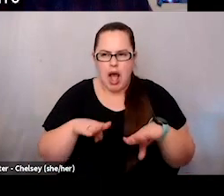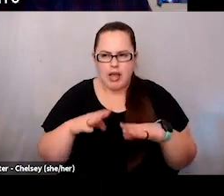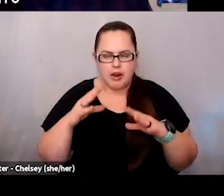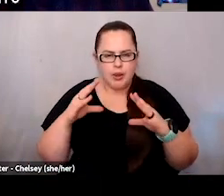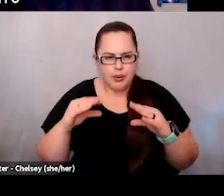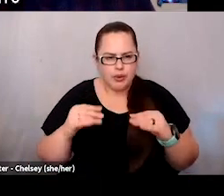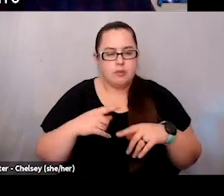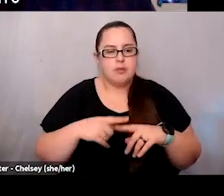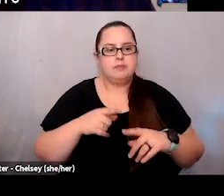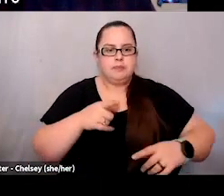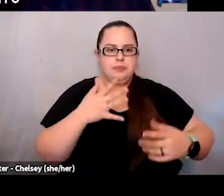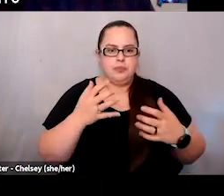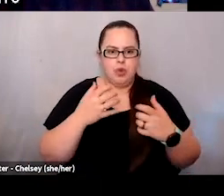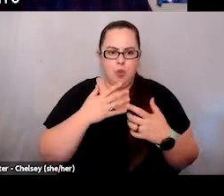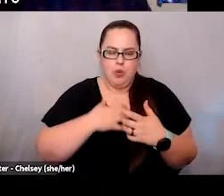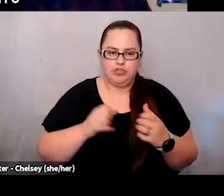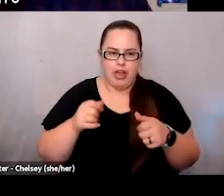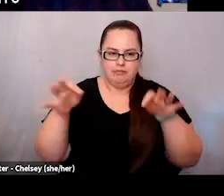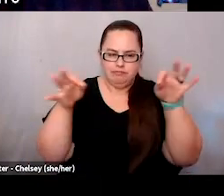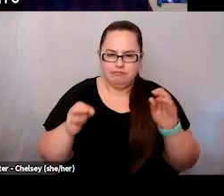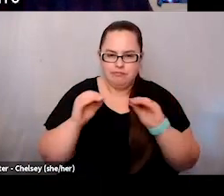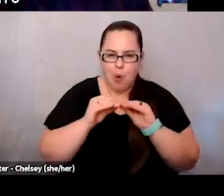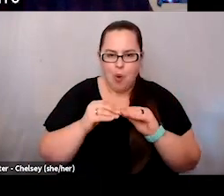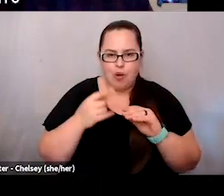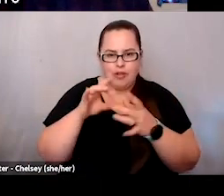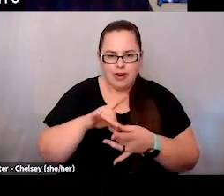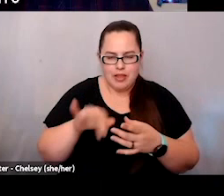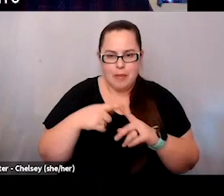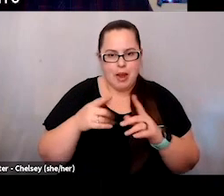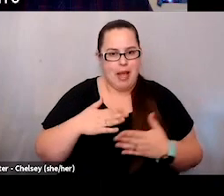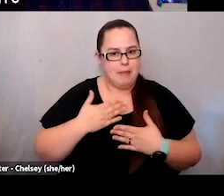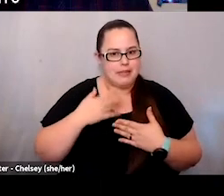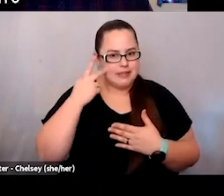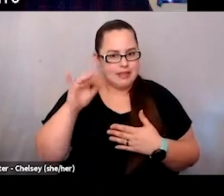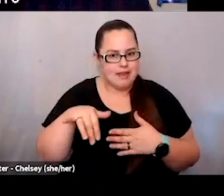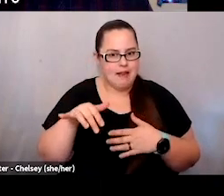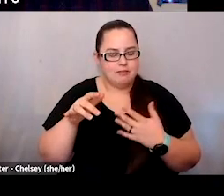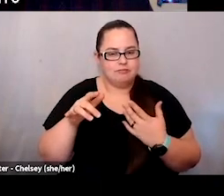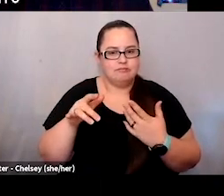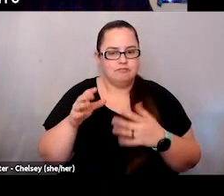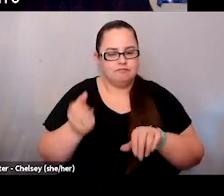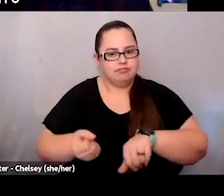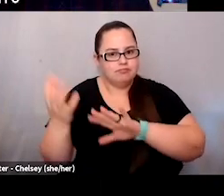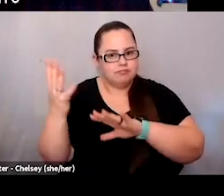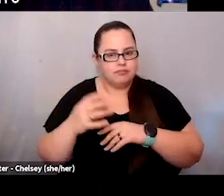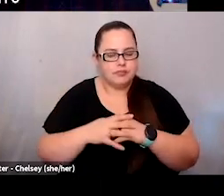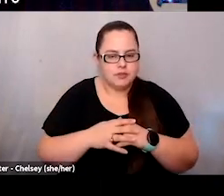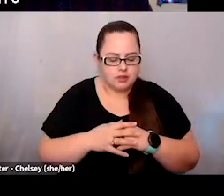name. I wish I had a little bit more time to get into the name, that term. But I was just